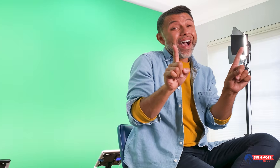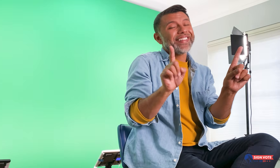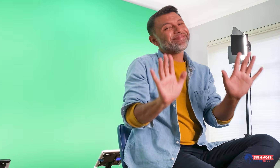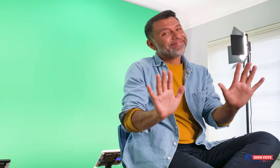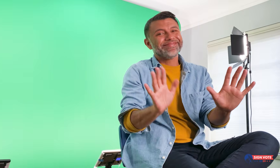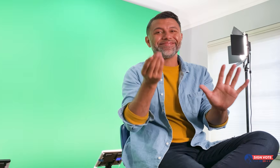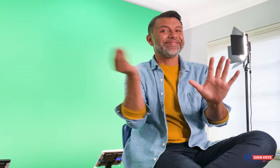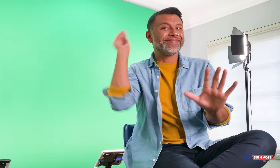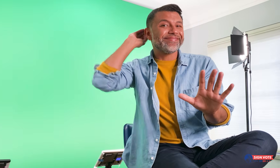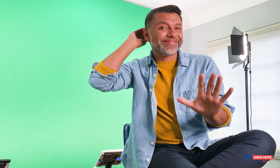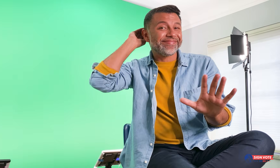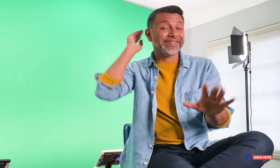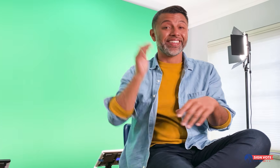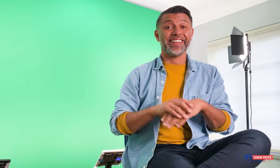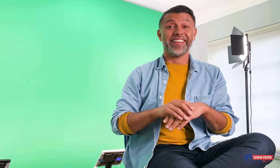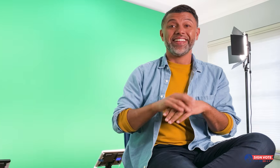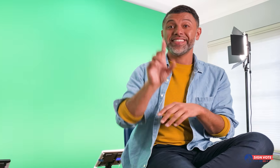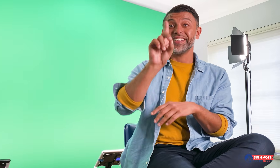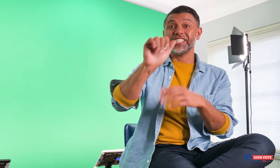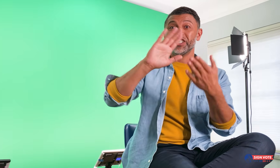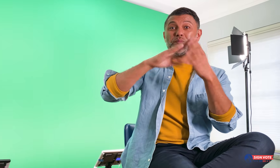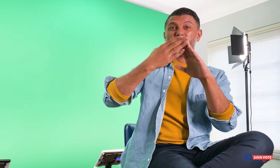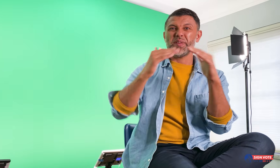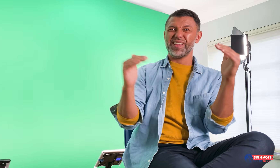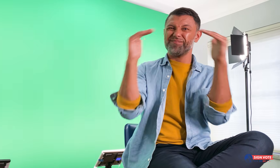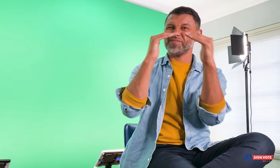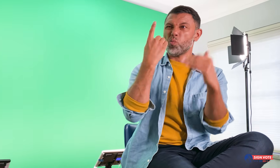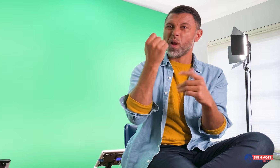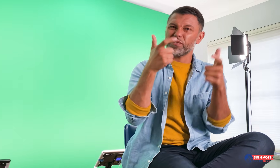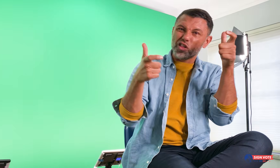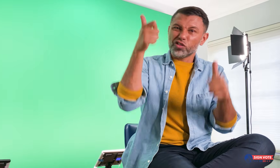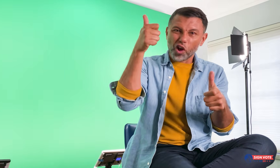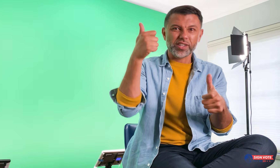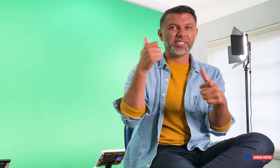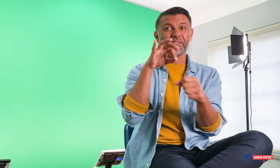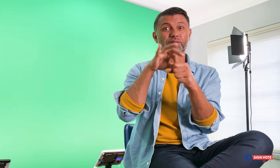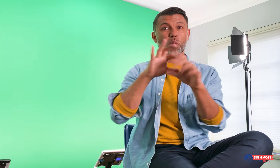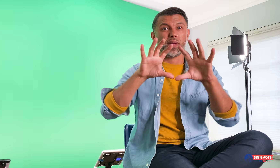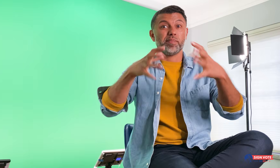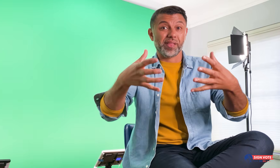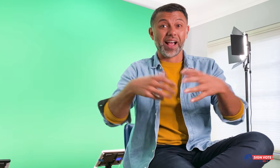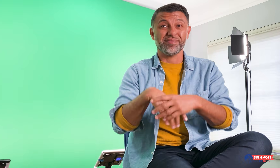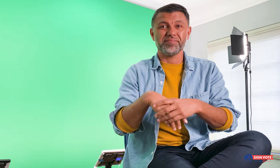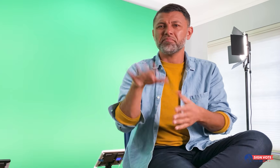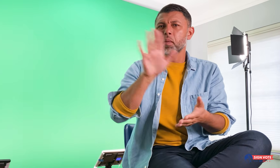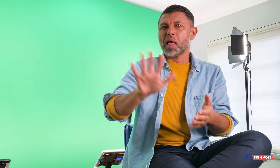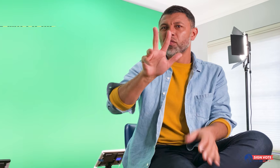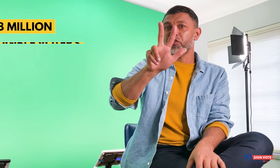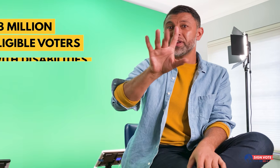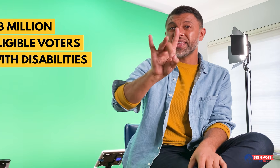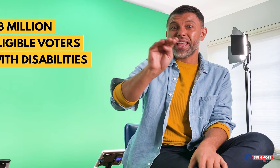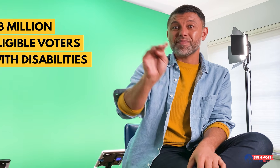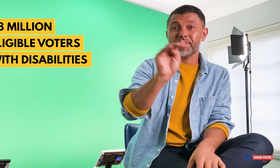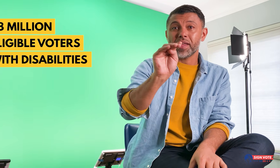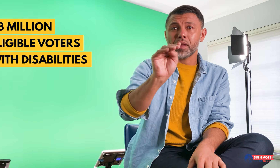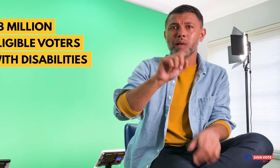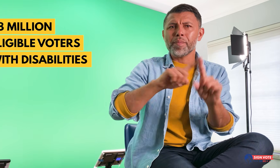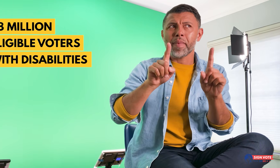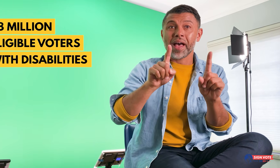But just remember this. The disability community is one of the biggest voting groups: about 38 million!